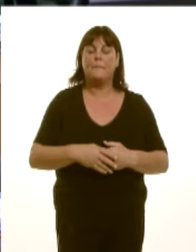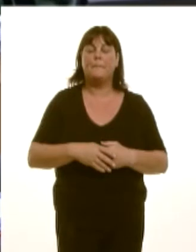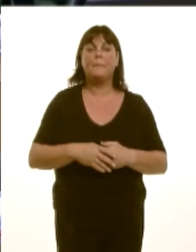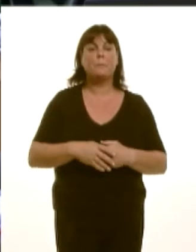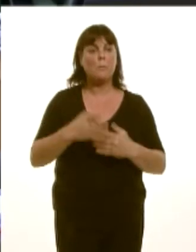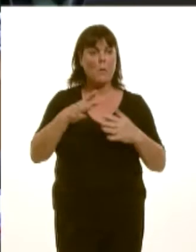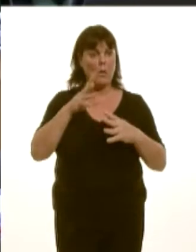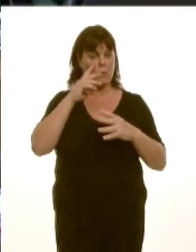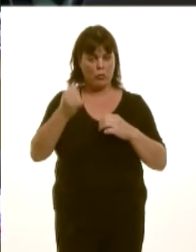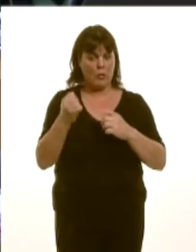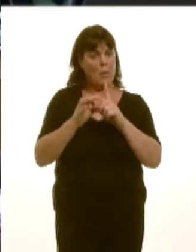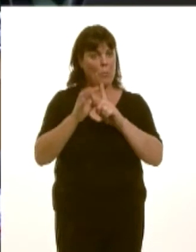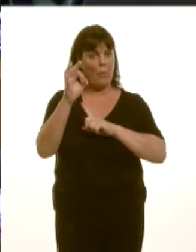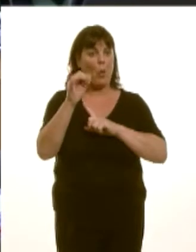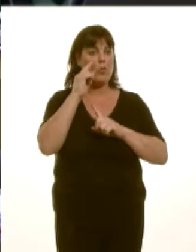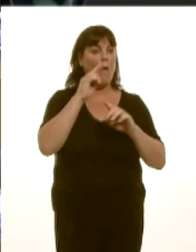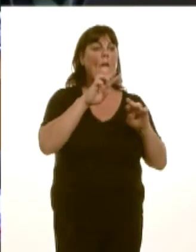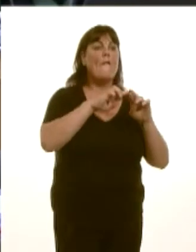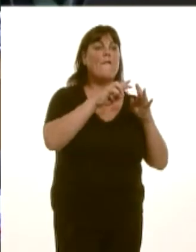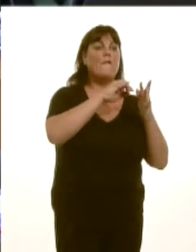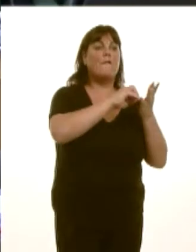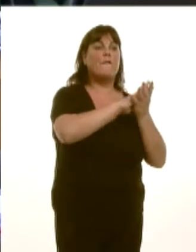We saw the opening of the Fishguard and Goodwick station and the extension of services there.